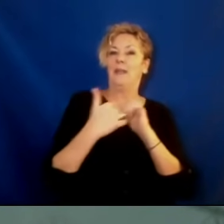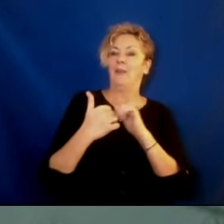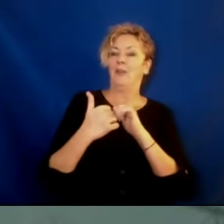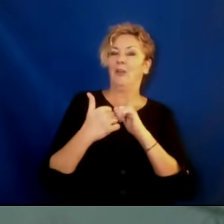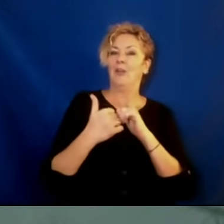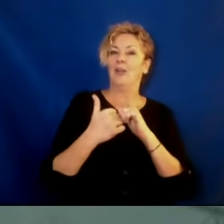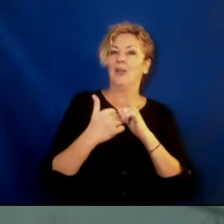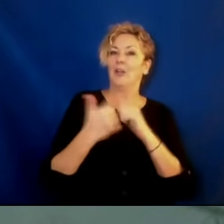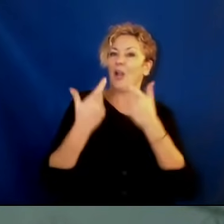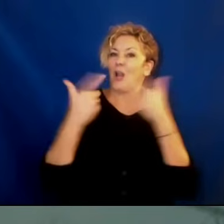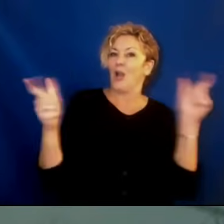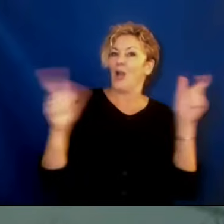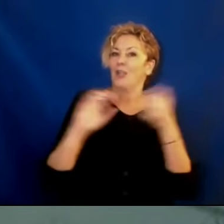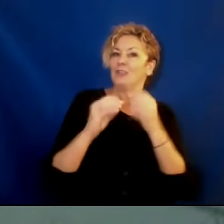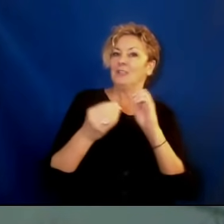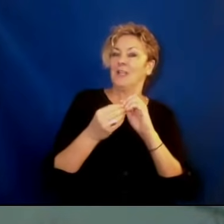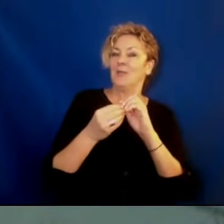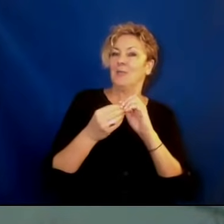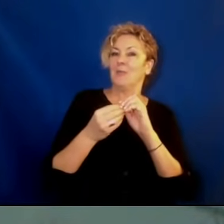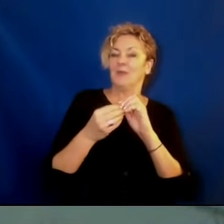Reducing transmission is simply workplaces